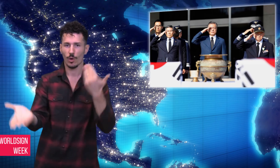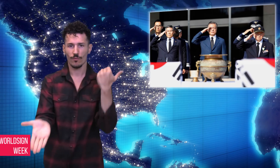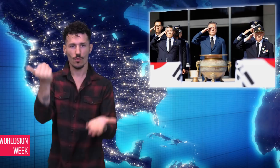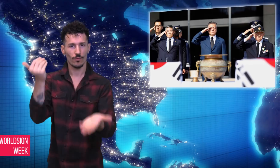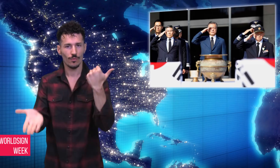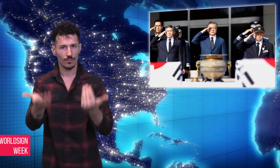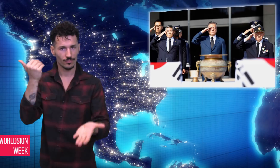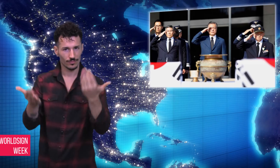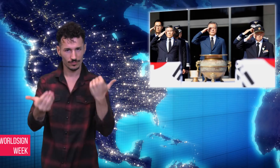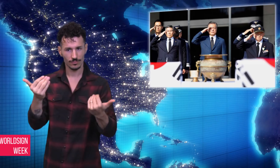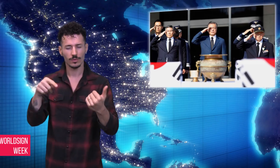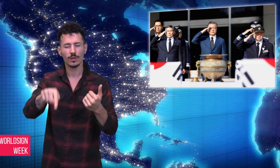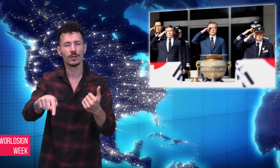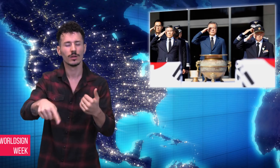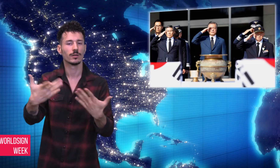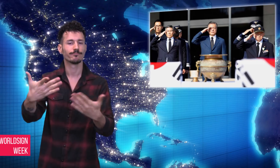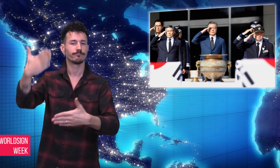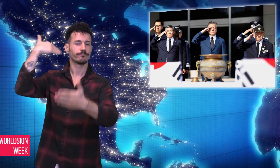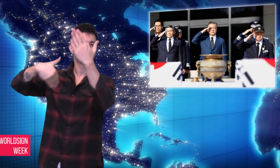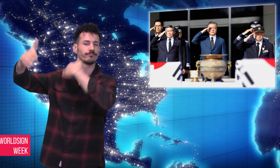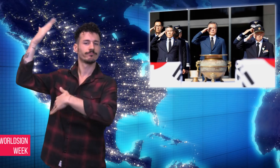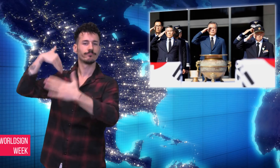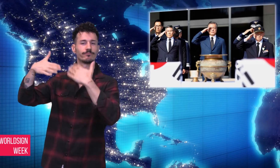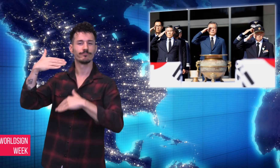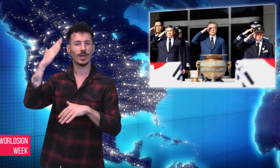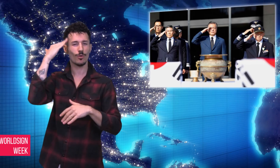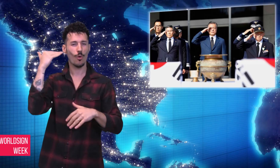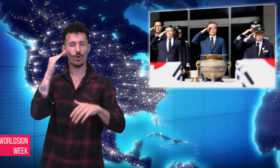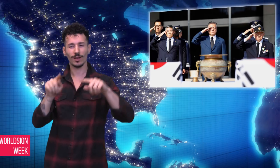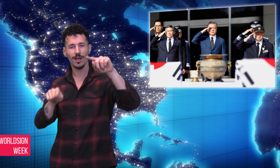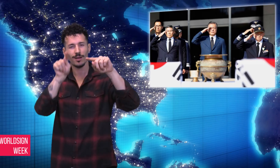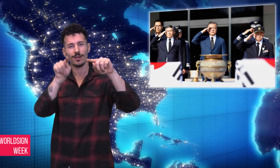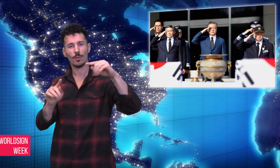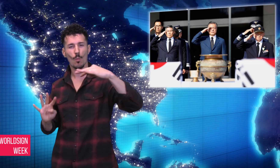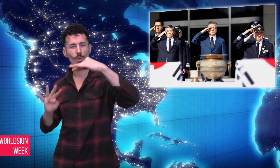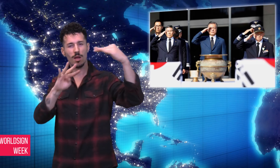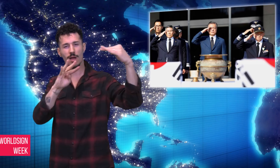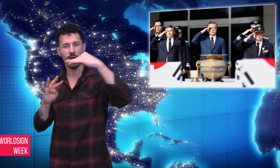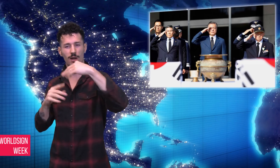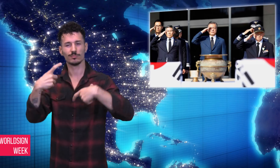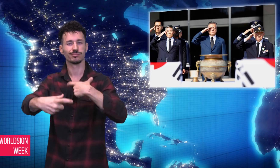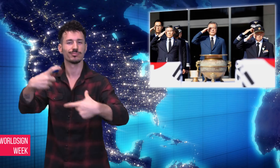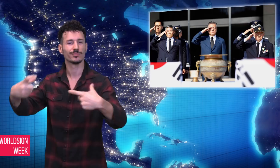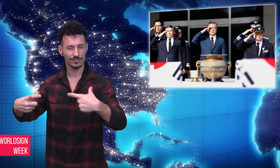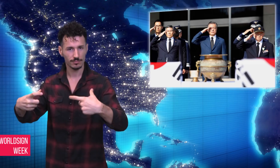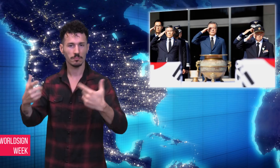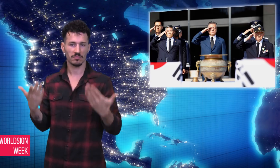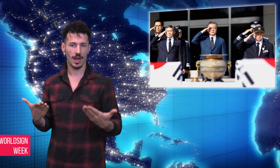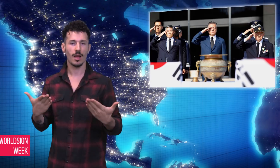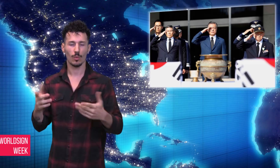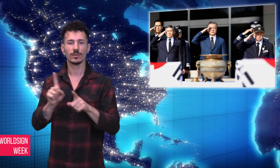recent agreements towards peace. About 2 million mines are believed